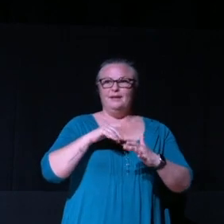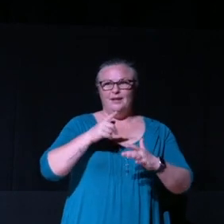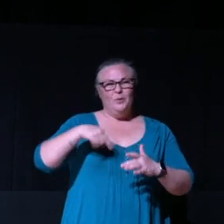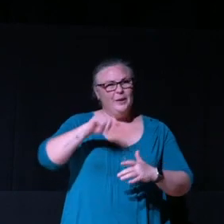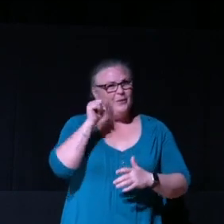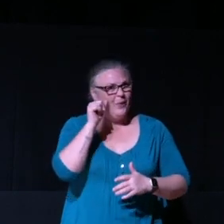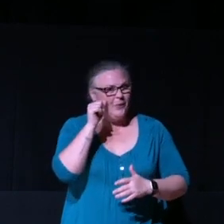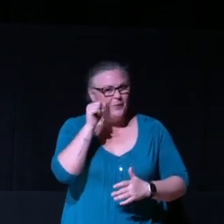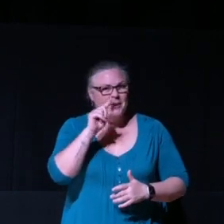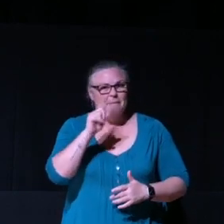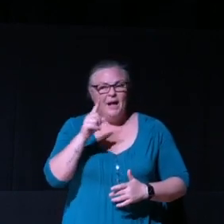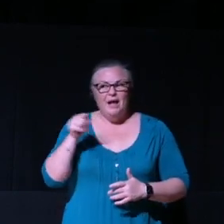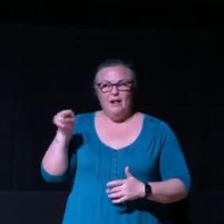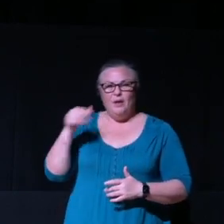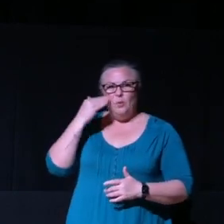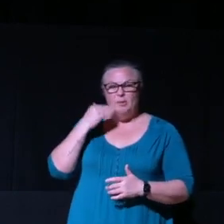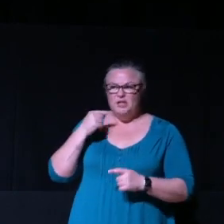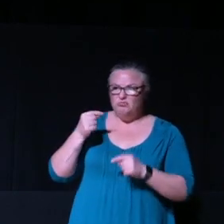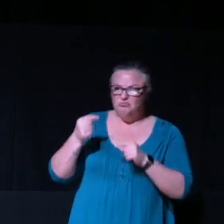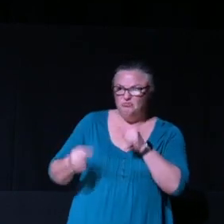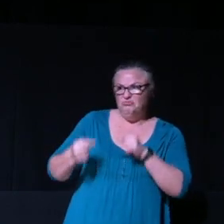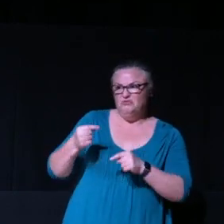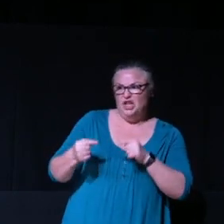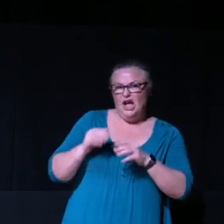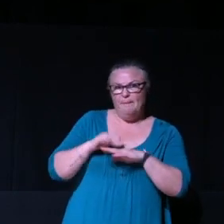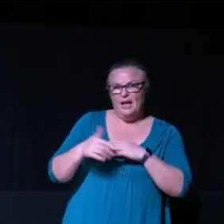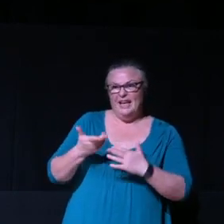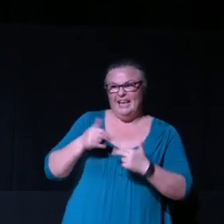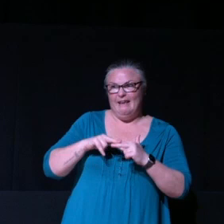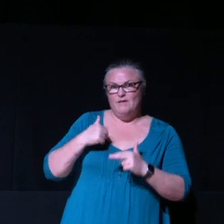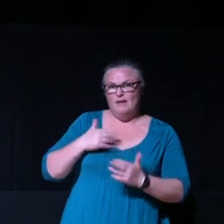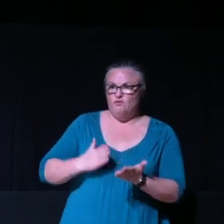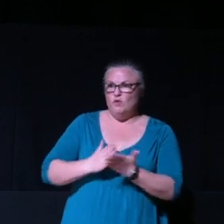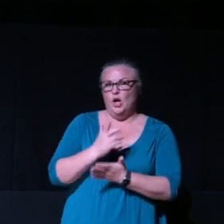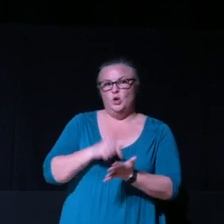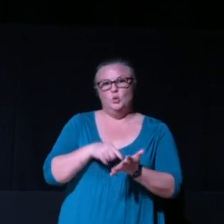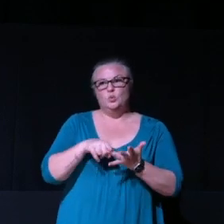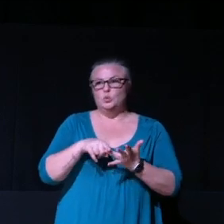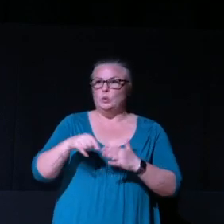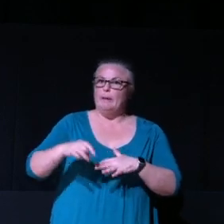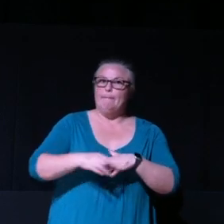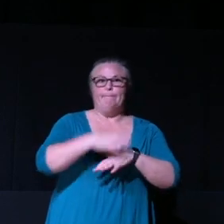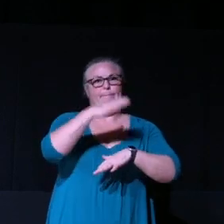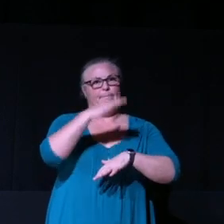was debating whether I had a right to, you know, get married or whatever exist in different ways.